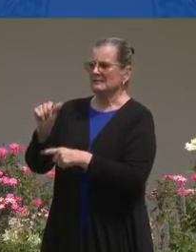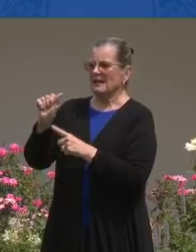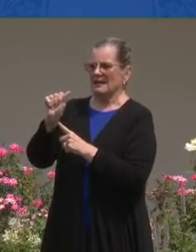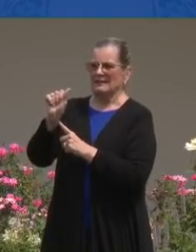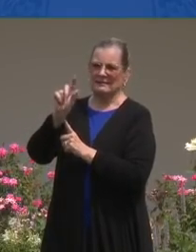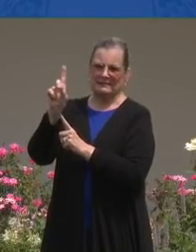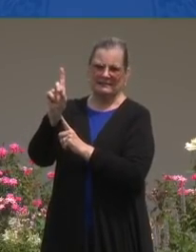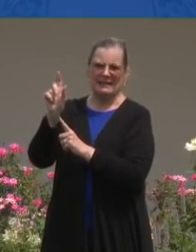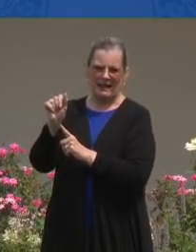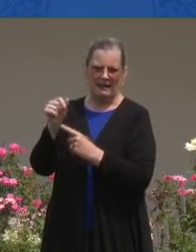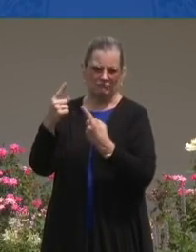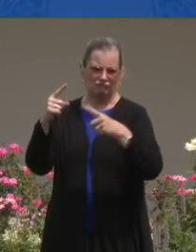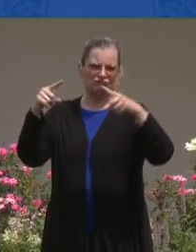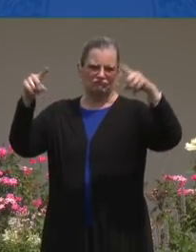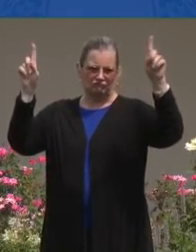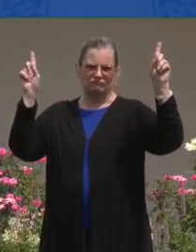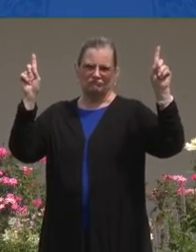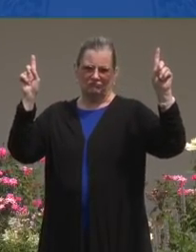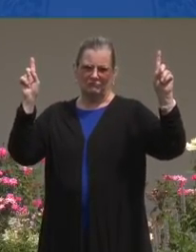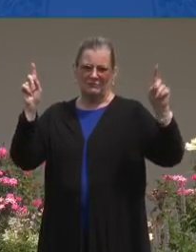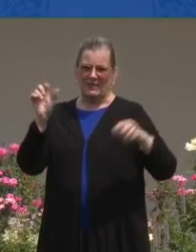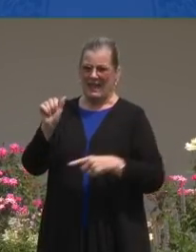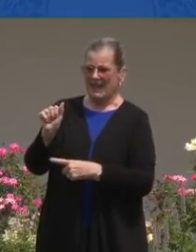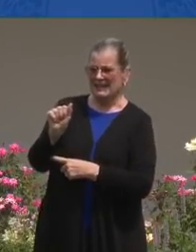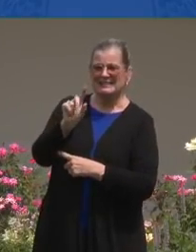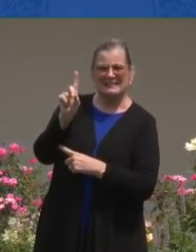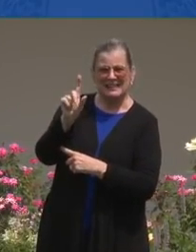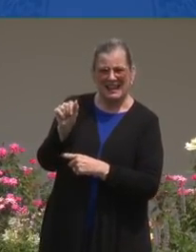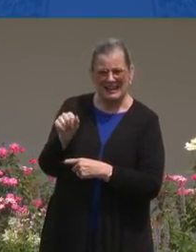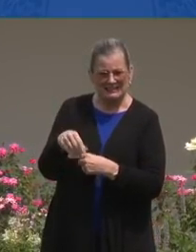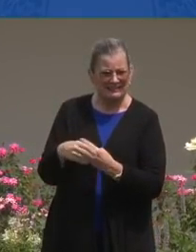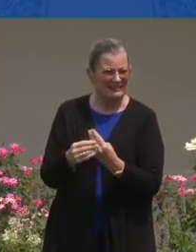The ADA gives all Americans the opportunity